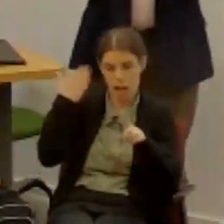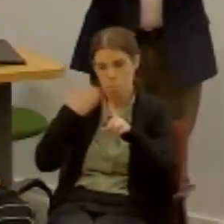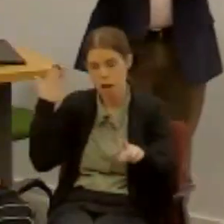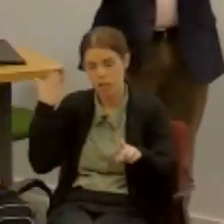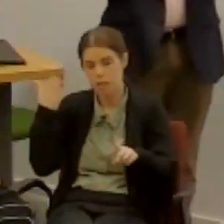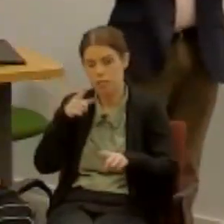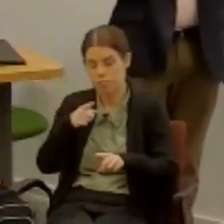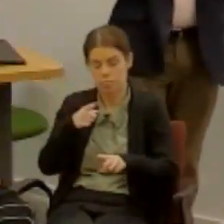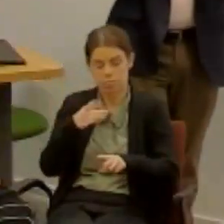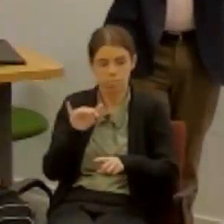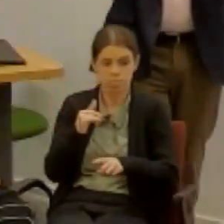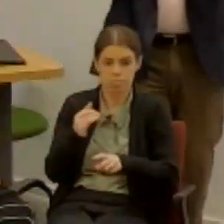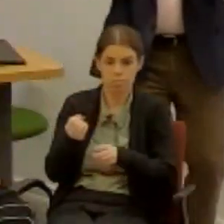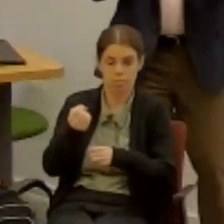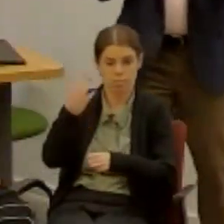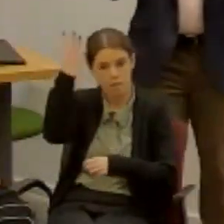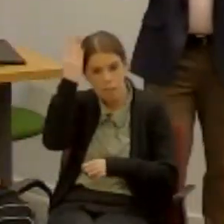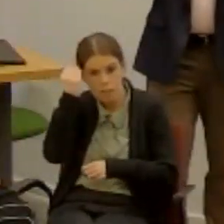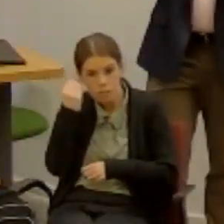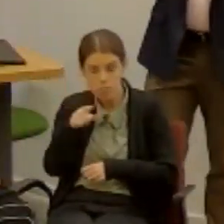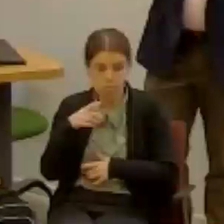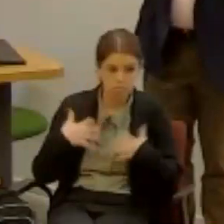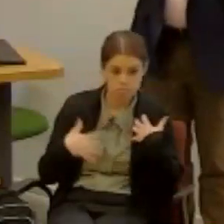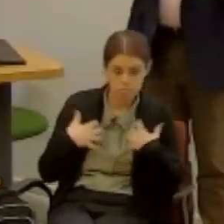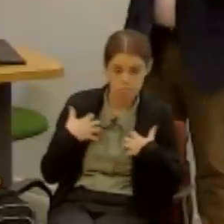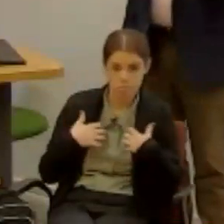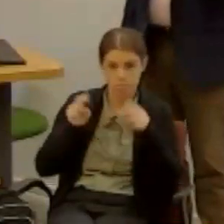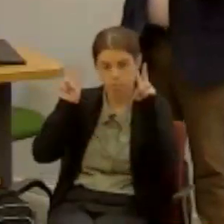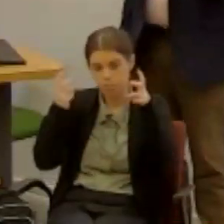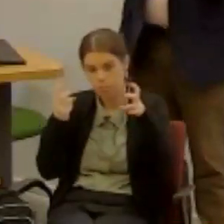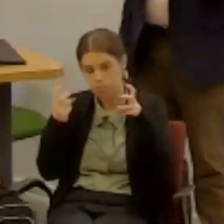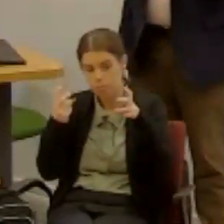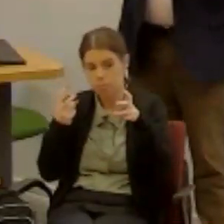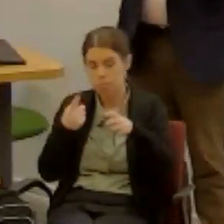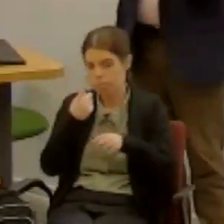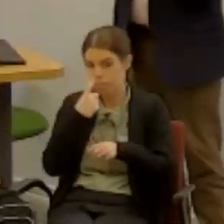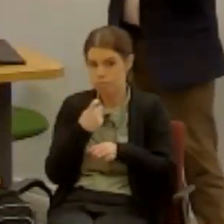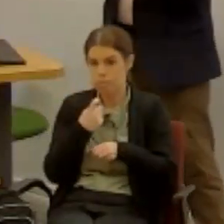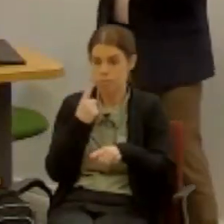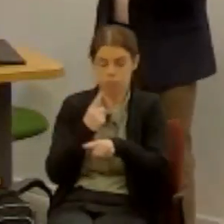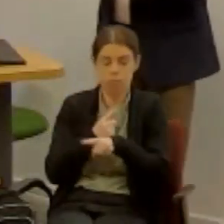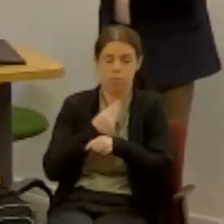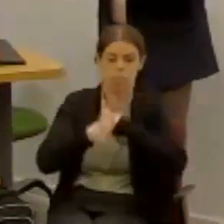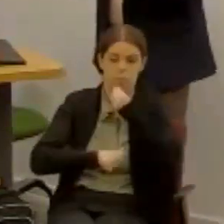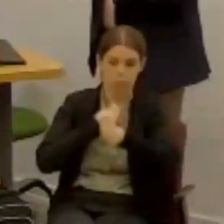But and if you name a dementia syndrome you might be interested in. And we can really talk about the pathology that's exaggerating.